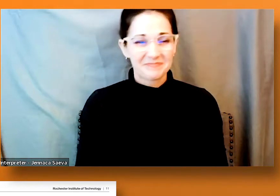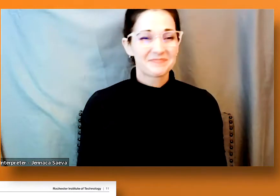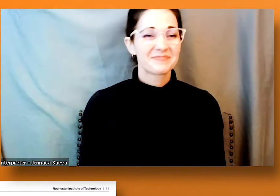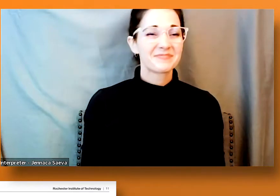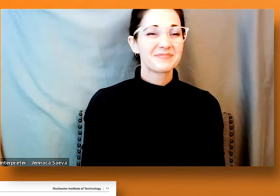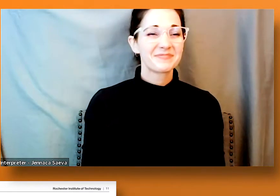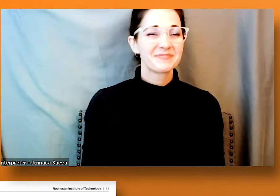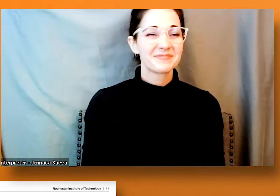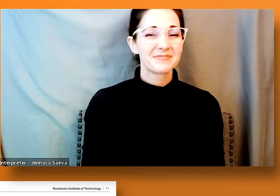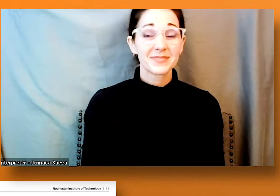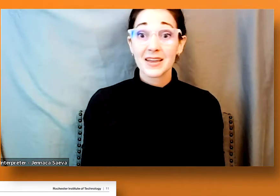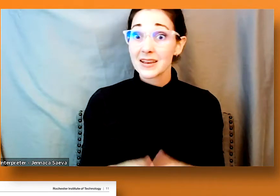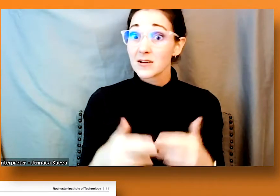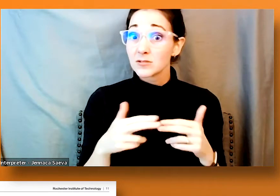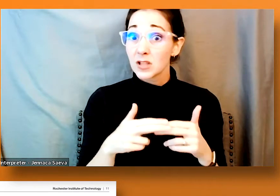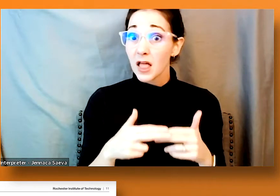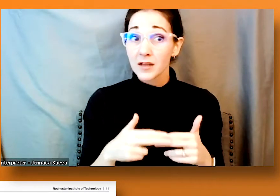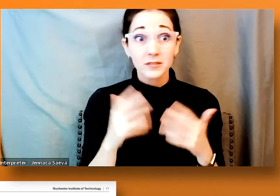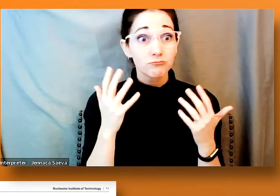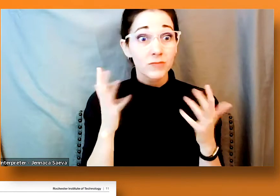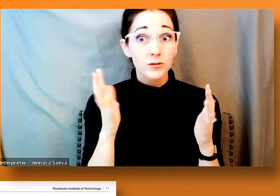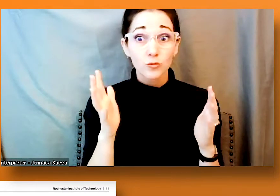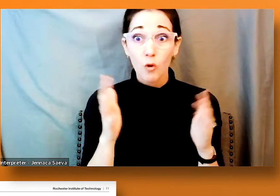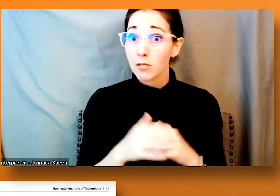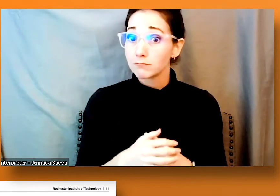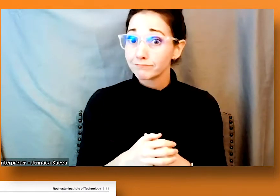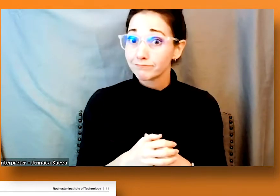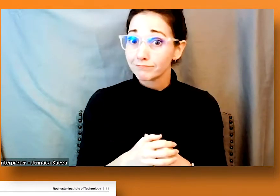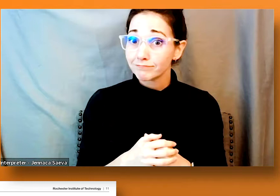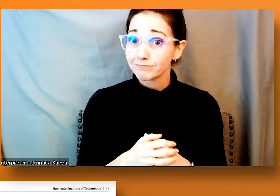And that is all for our slides.